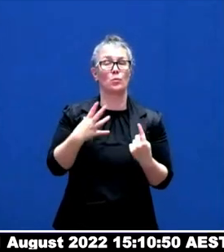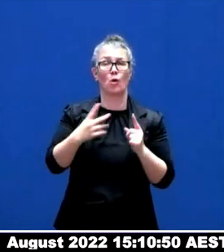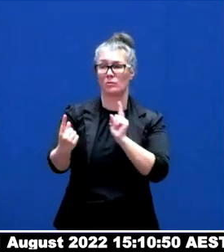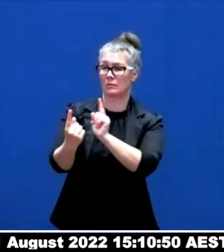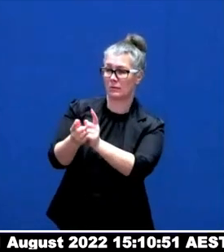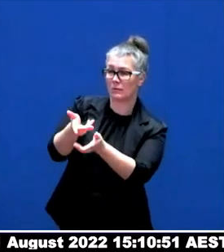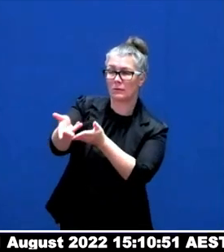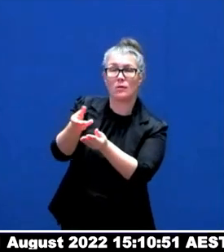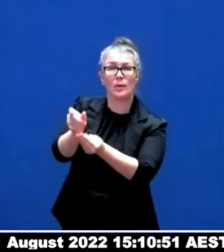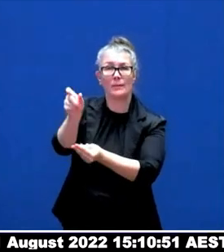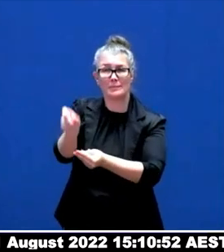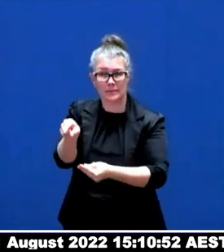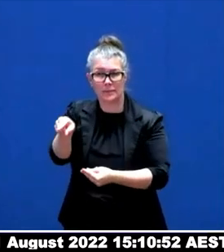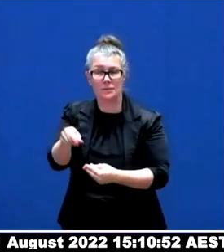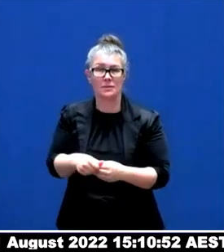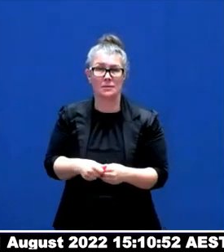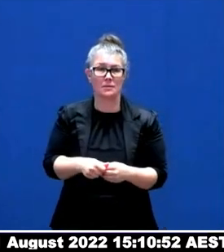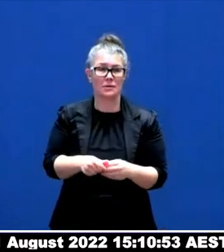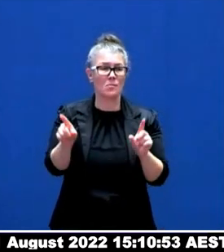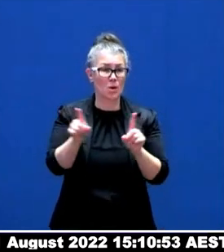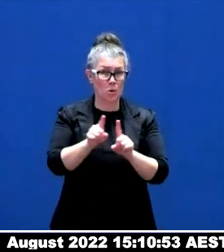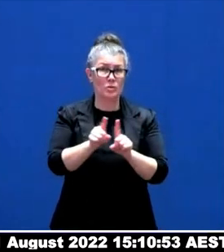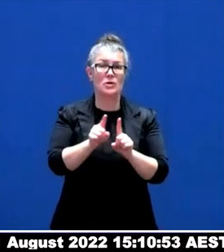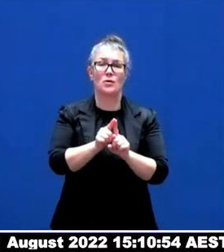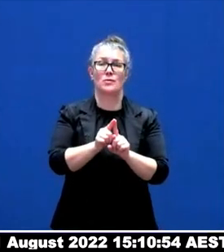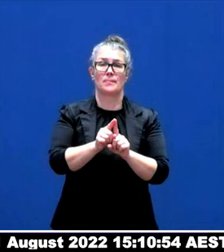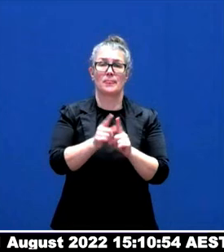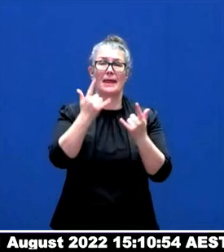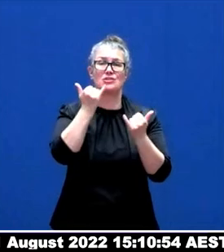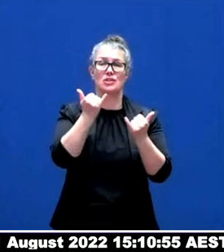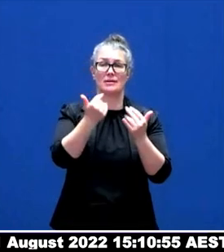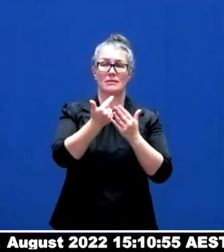We'd also refer that to our Chief Risk Officer Division in our Fraud and